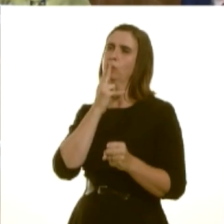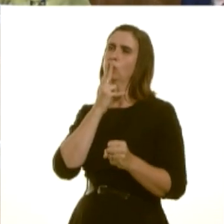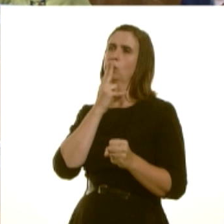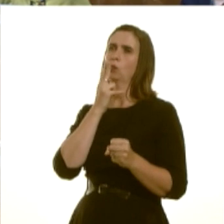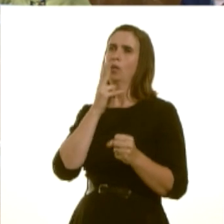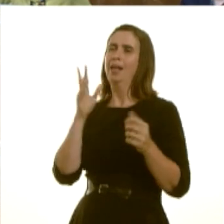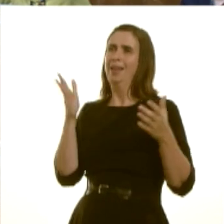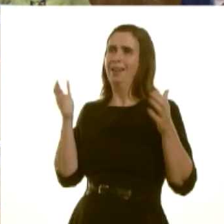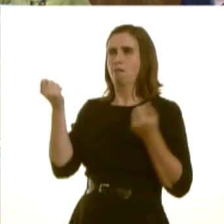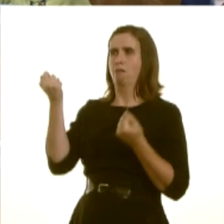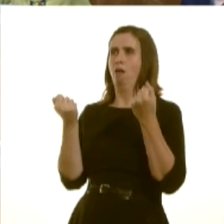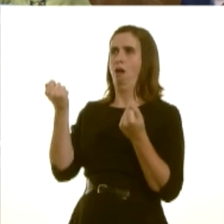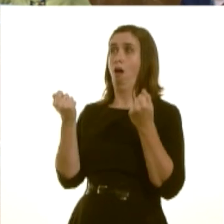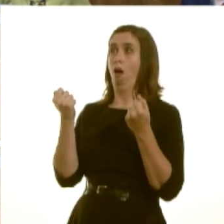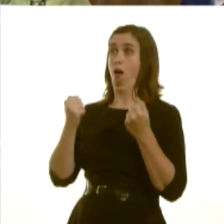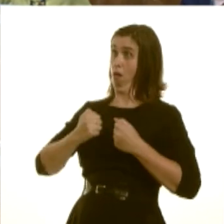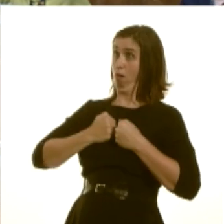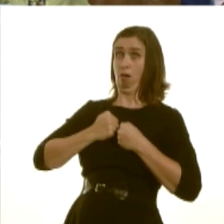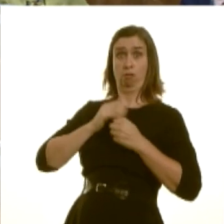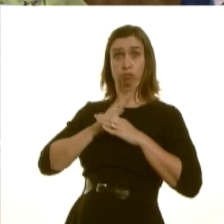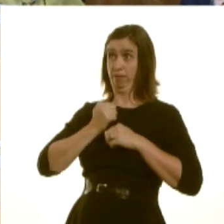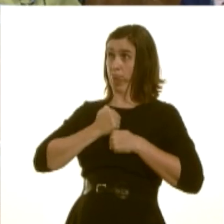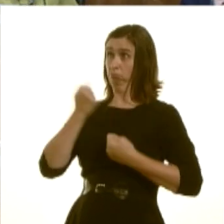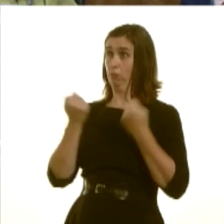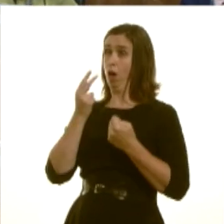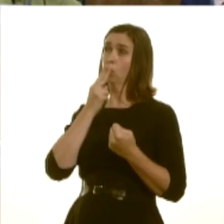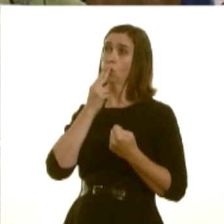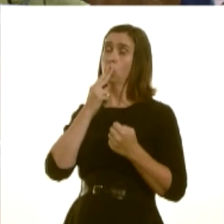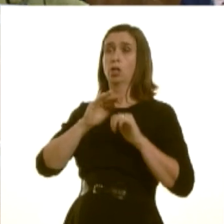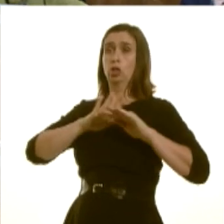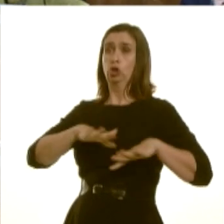private vehicles where children under the age of 18 are being carried.